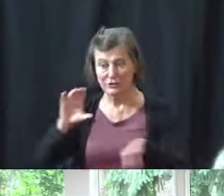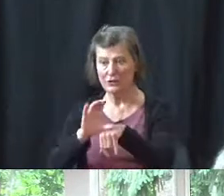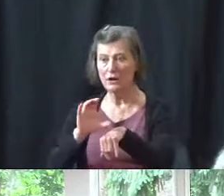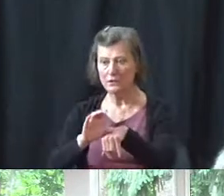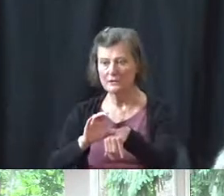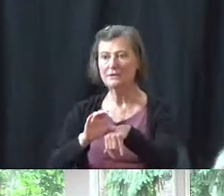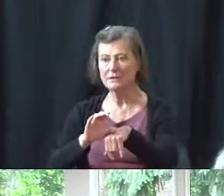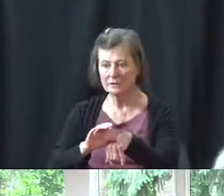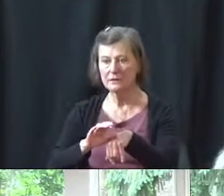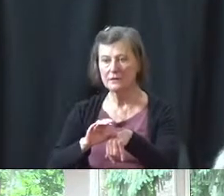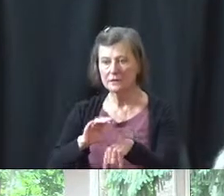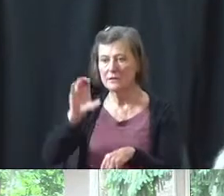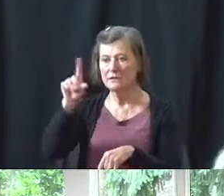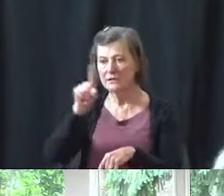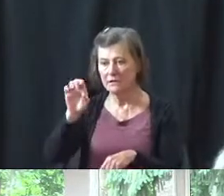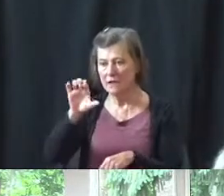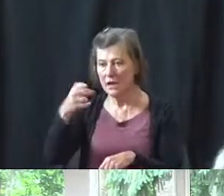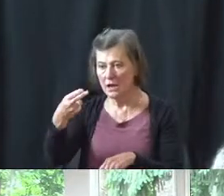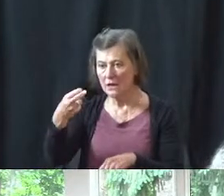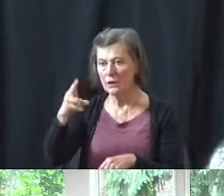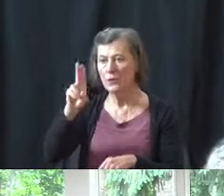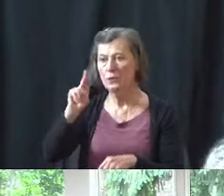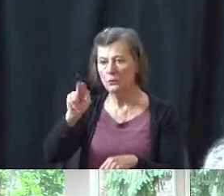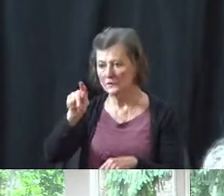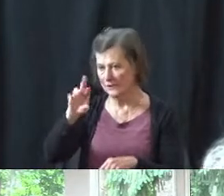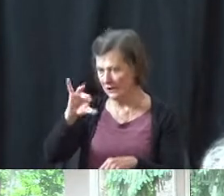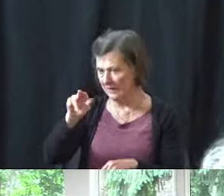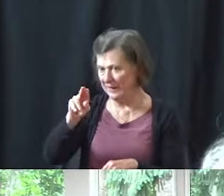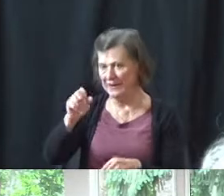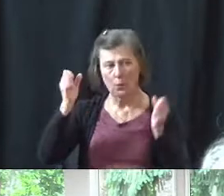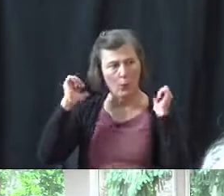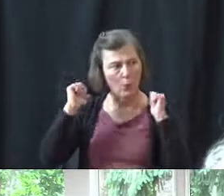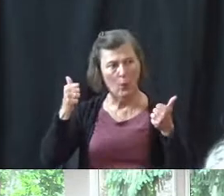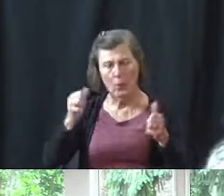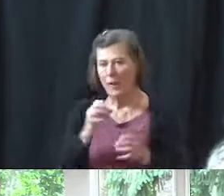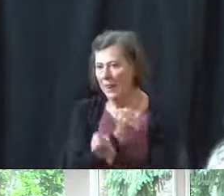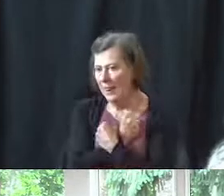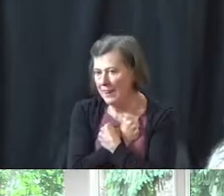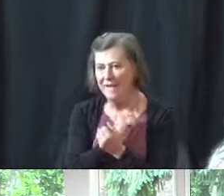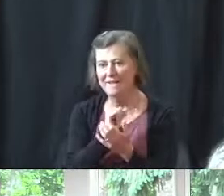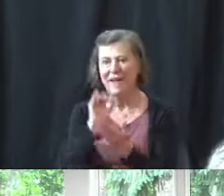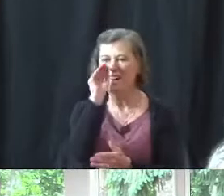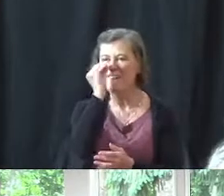Czech Unitarians enthusiastically embraced the flower communion ritual that Čapek created